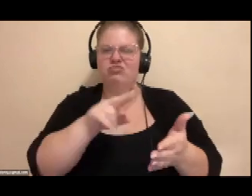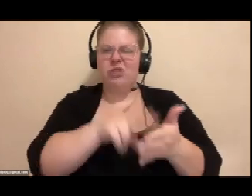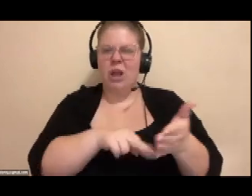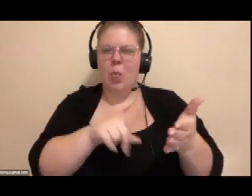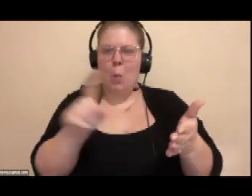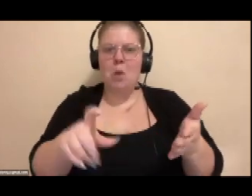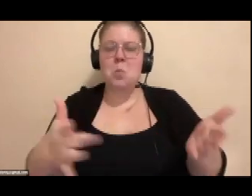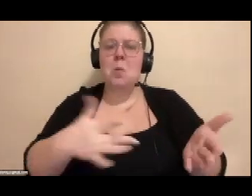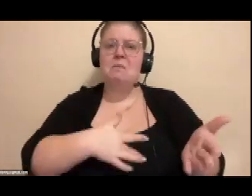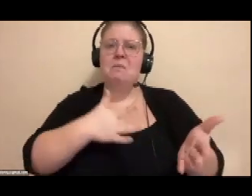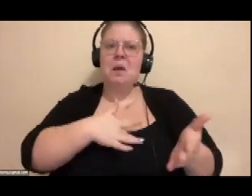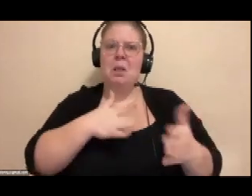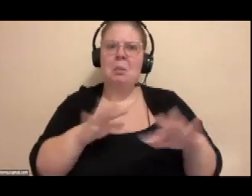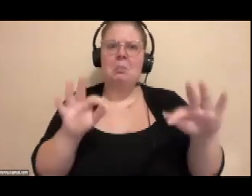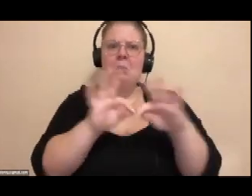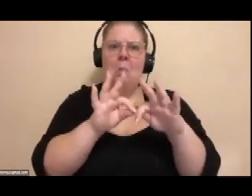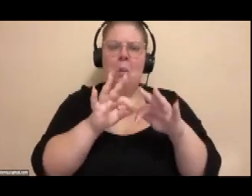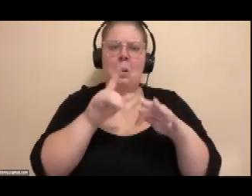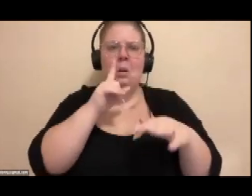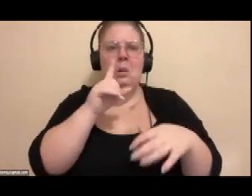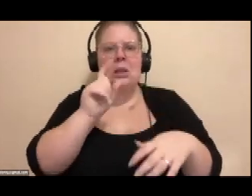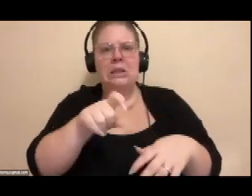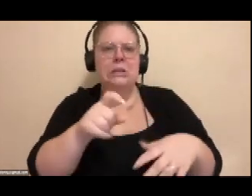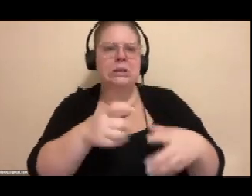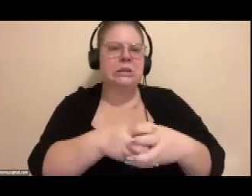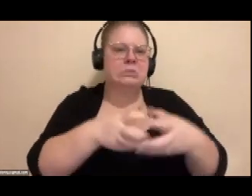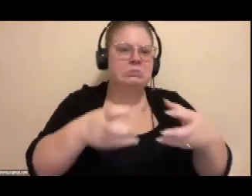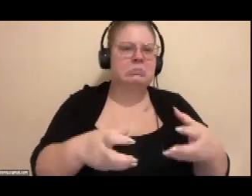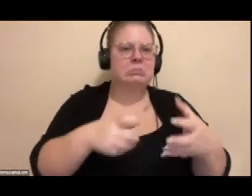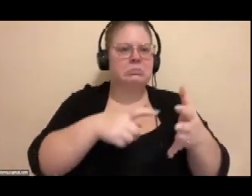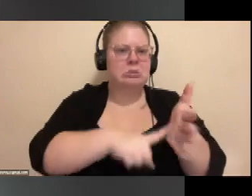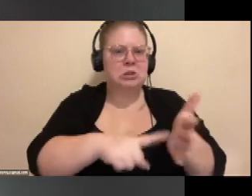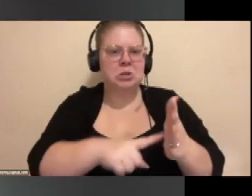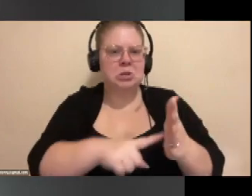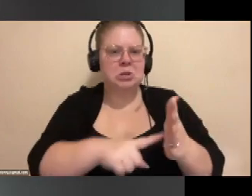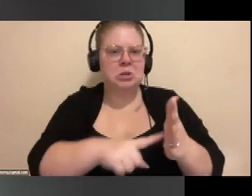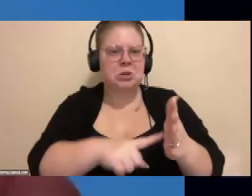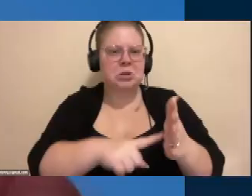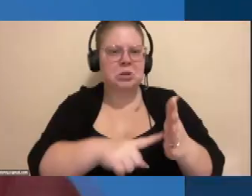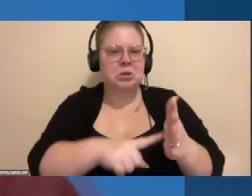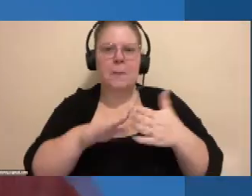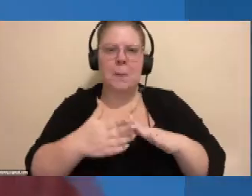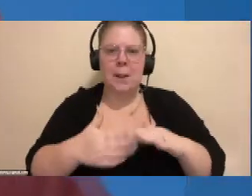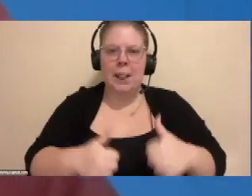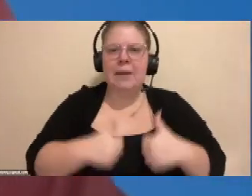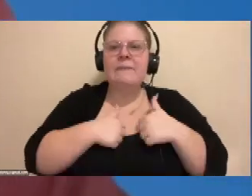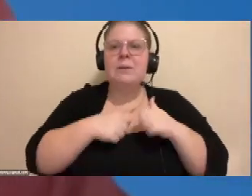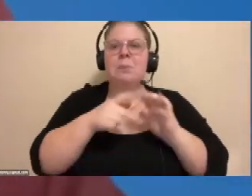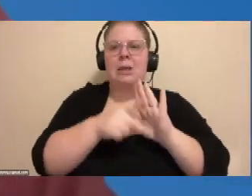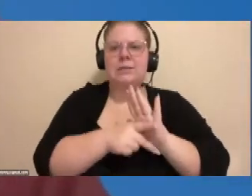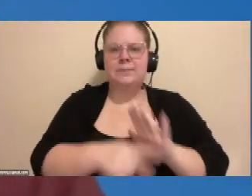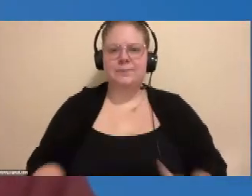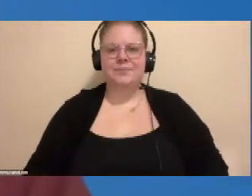for community living, policy research? Thanks John and Syd and everyone,